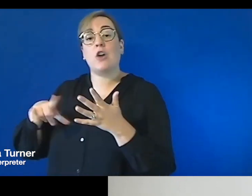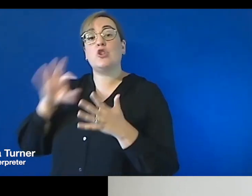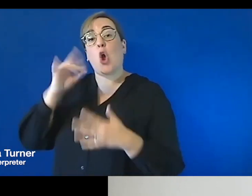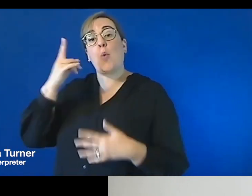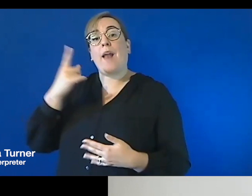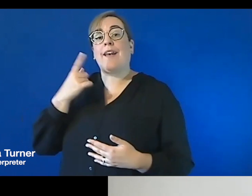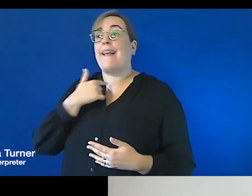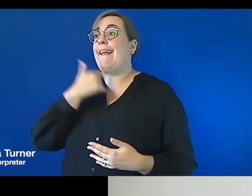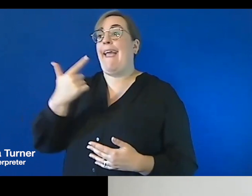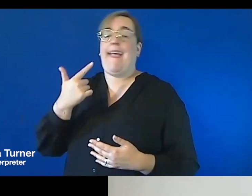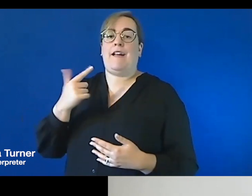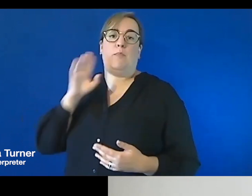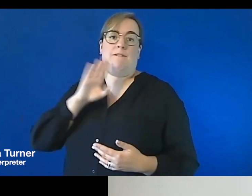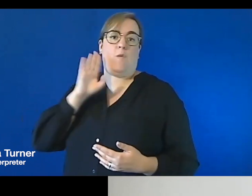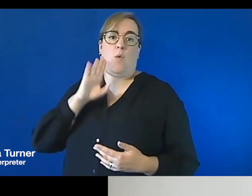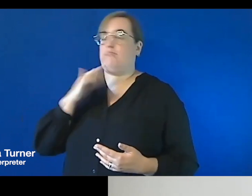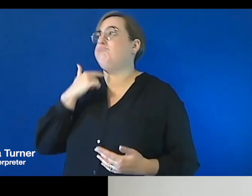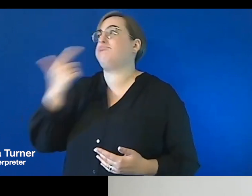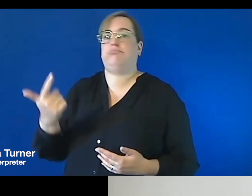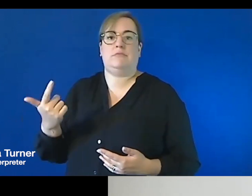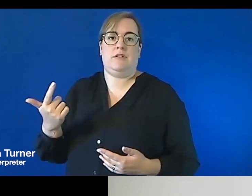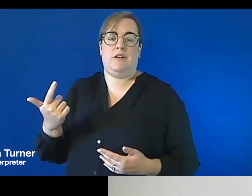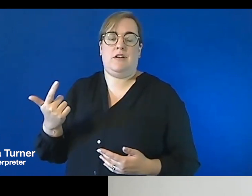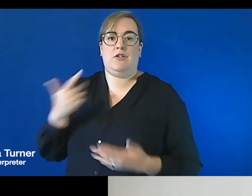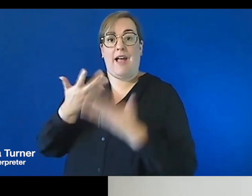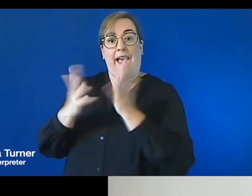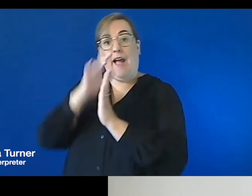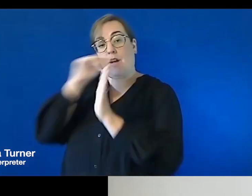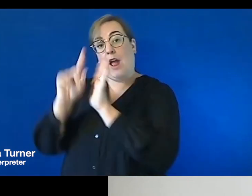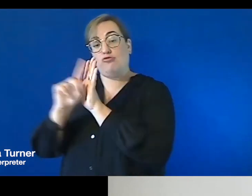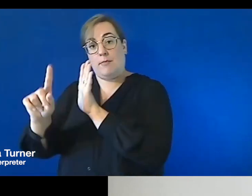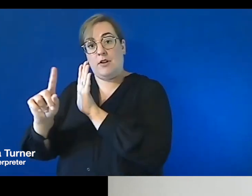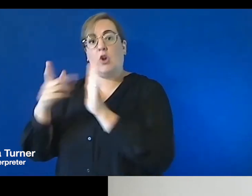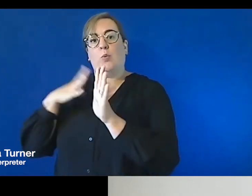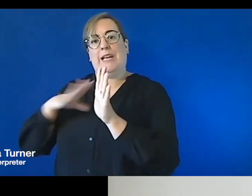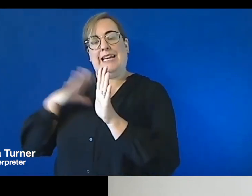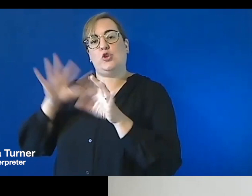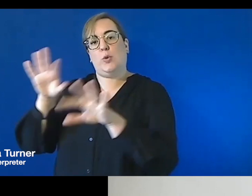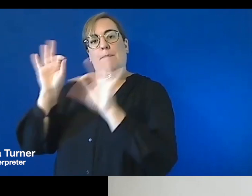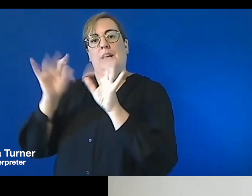so the only thing to create representation is create alternative. Not just to include